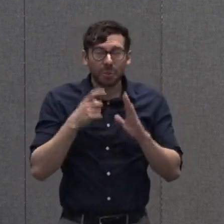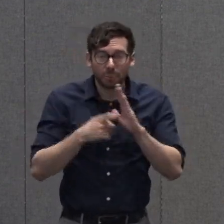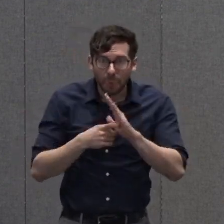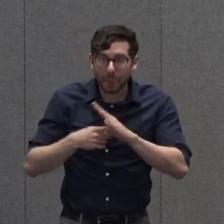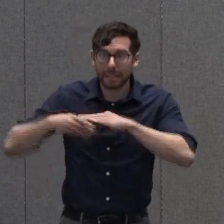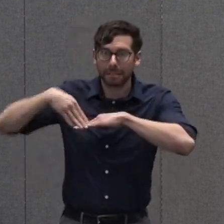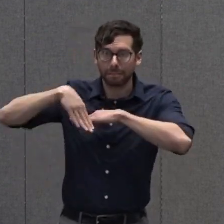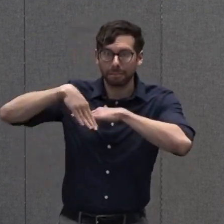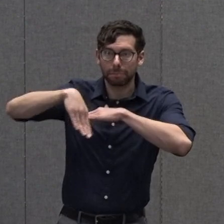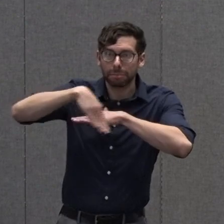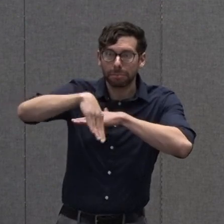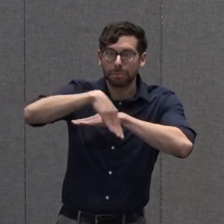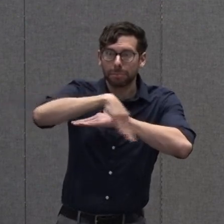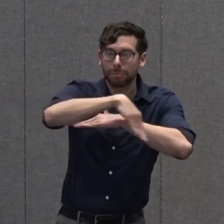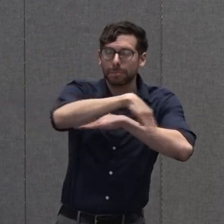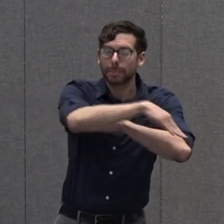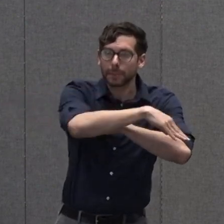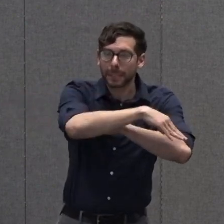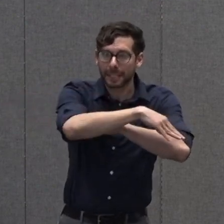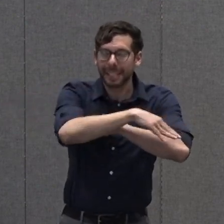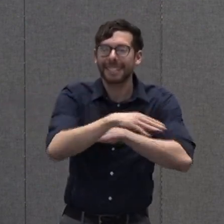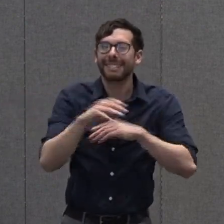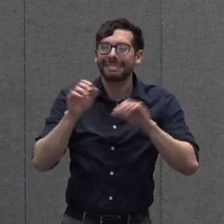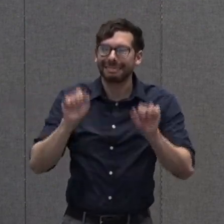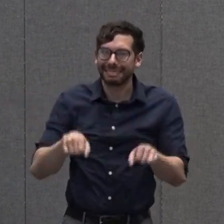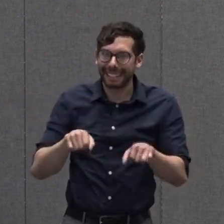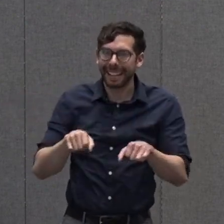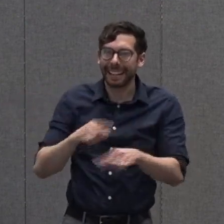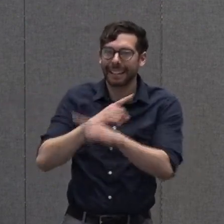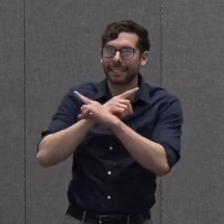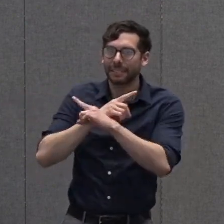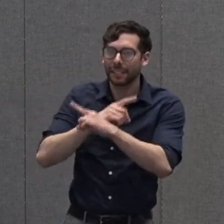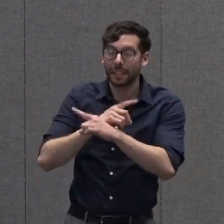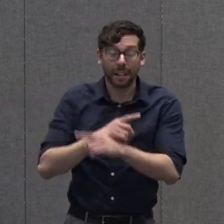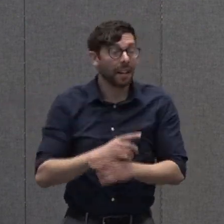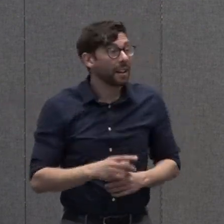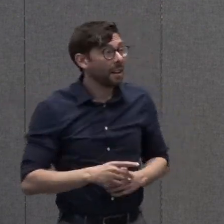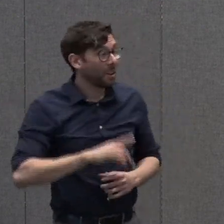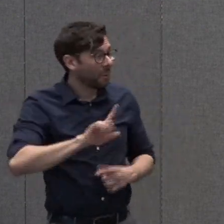When I was a kid we had a box kid named Mean Joe Green, and he lived in our backyard.